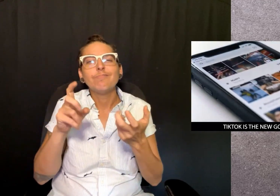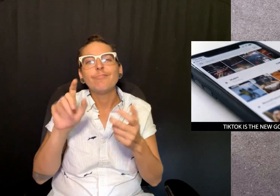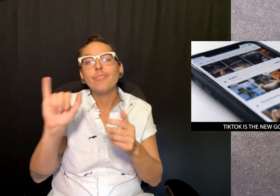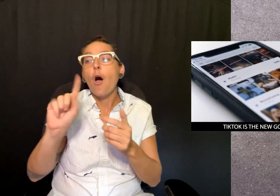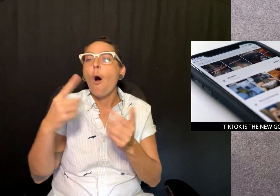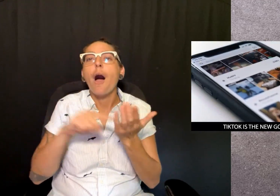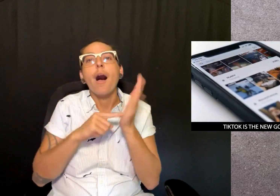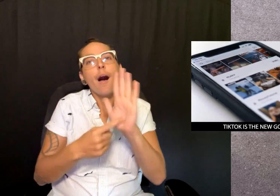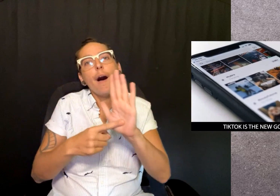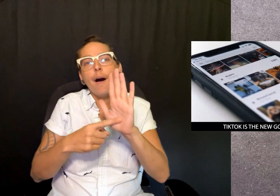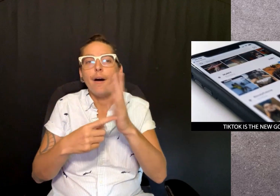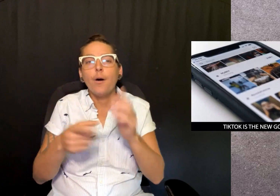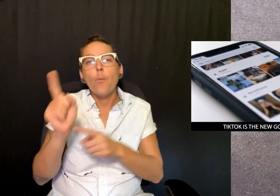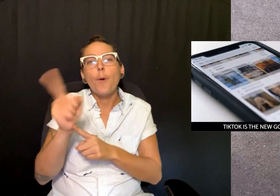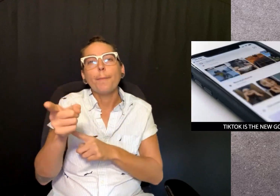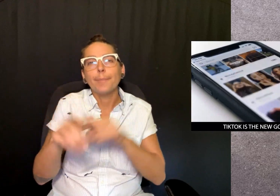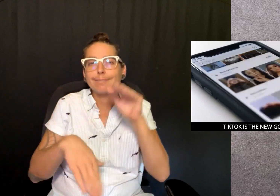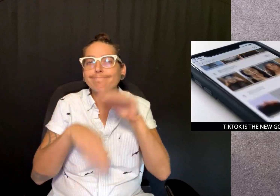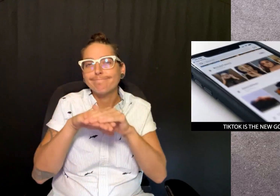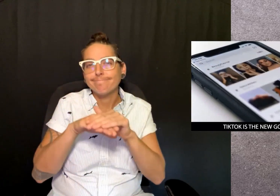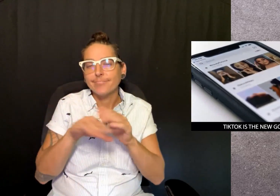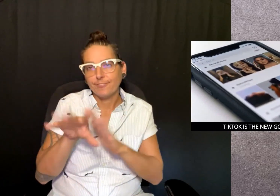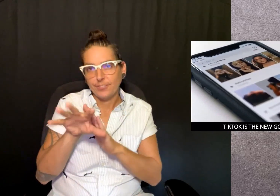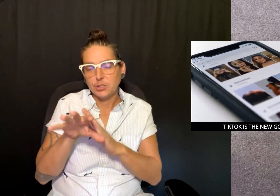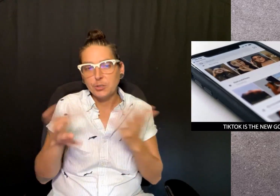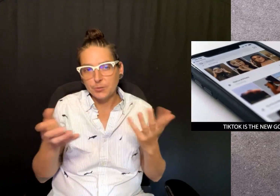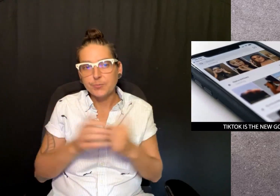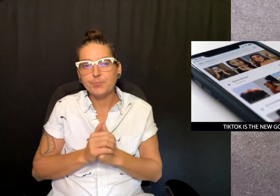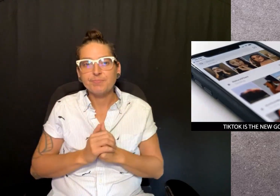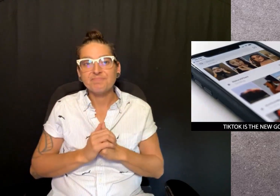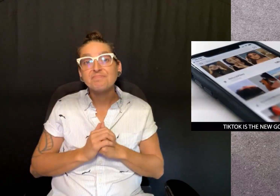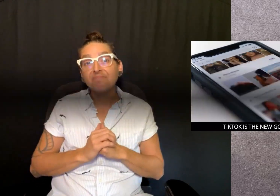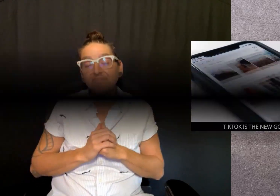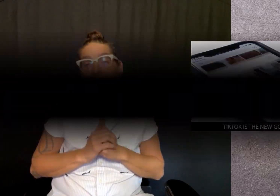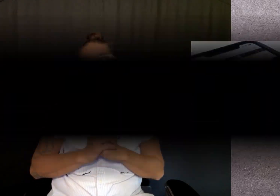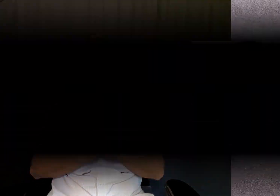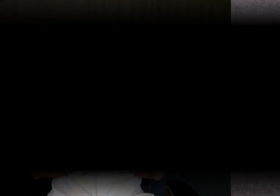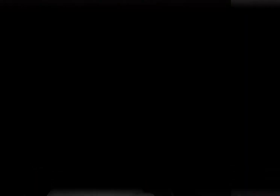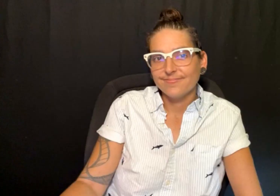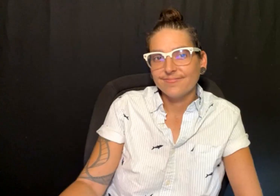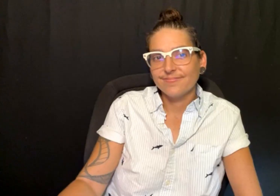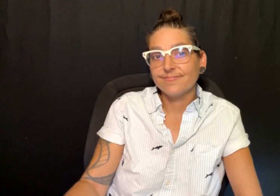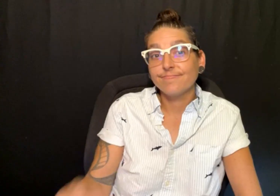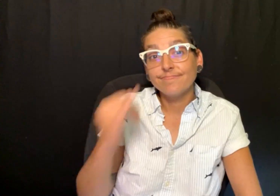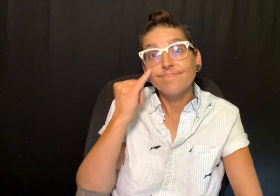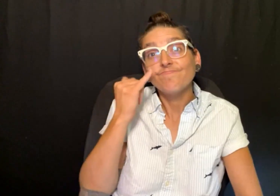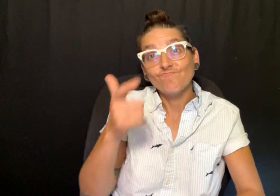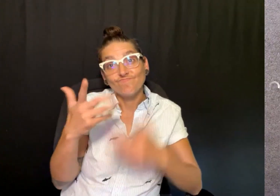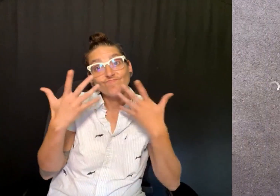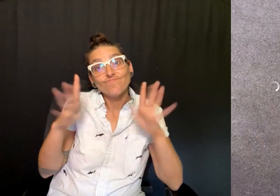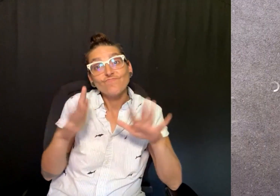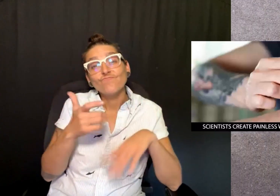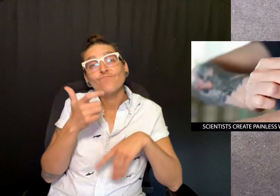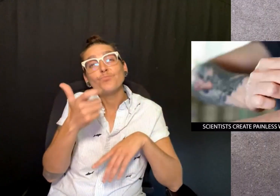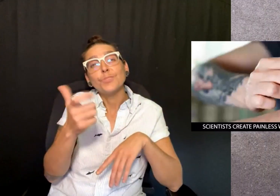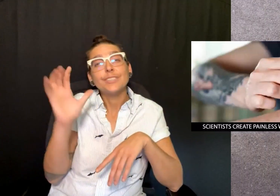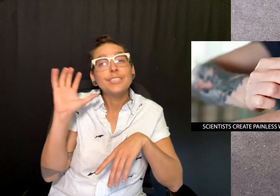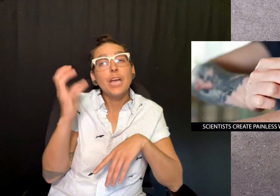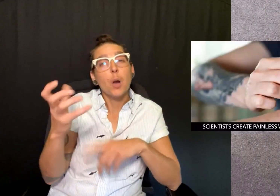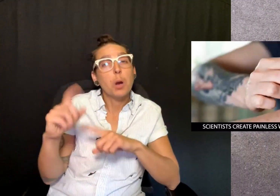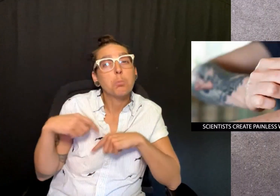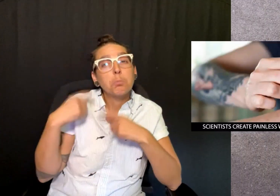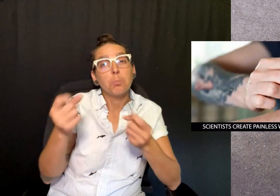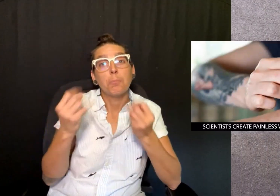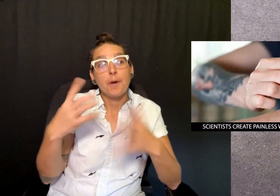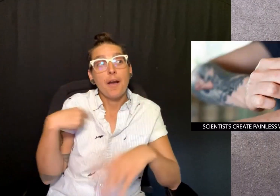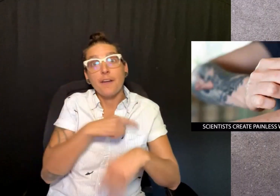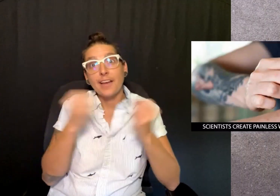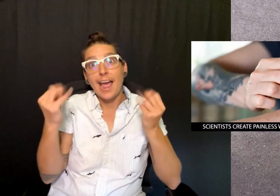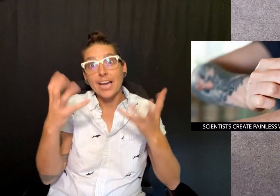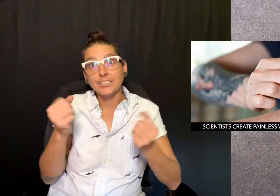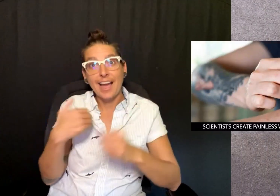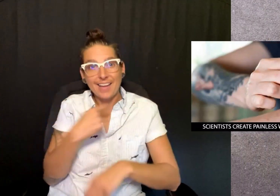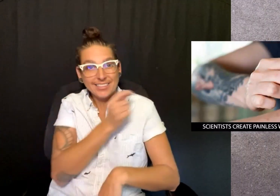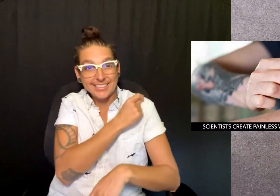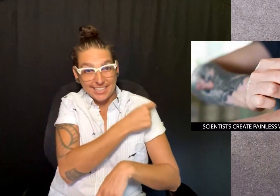features videos less than a minute long if you've watched Sign1News long enough you